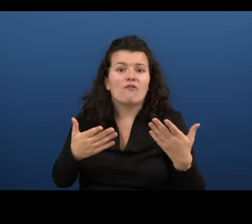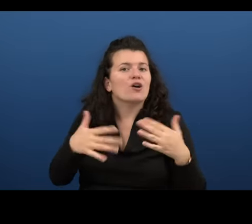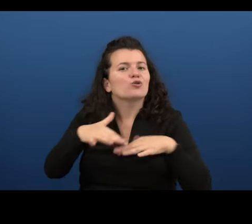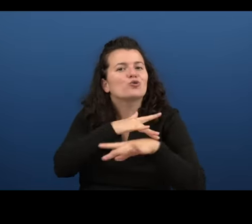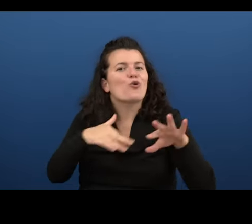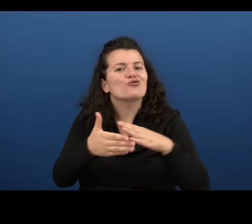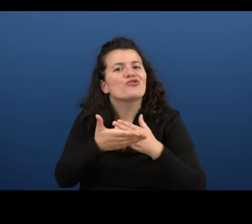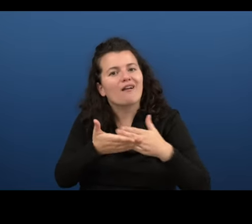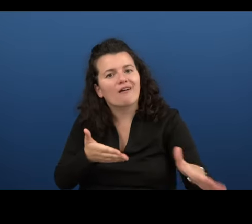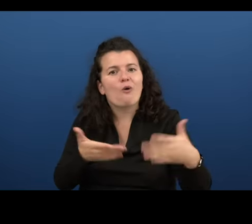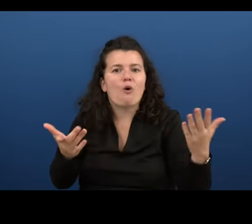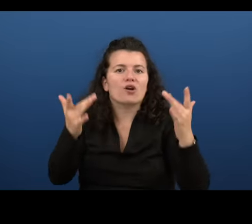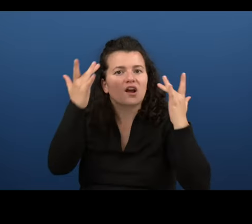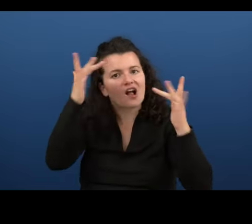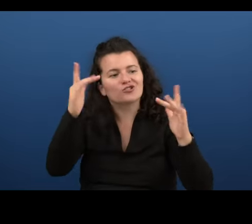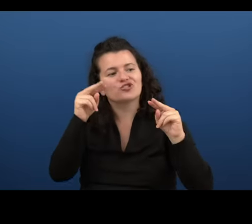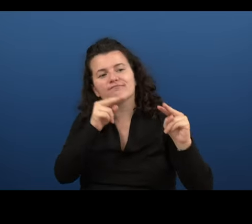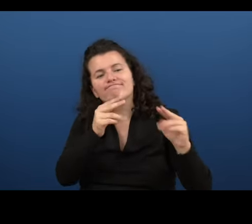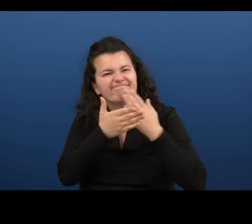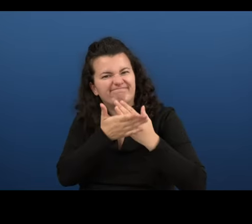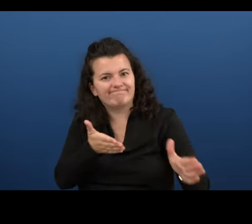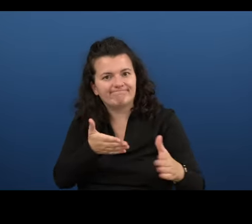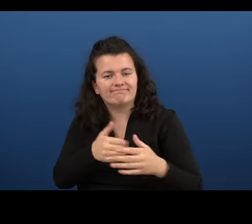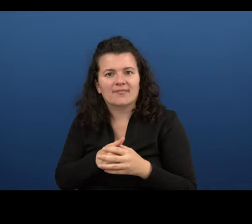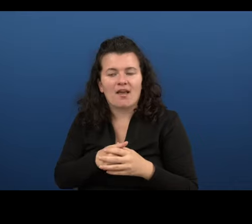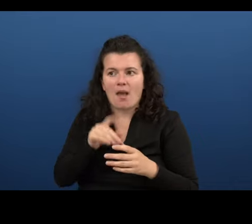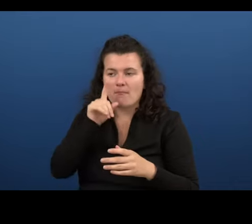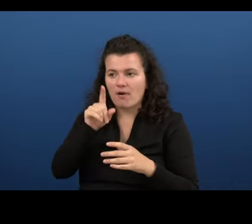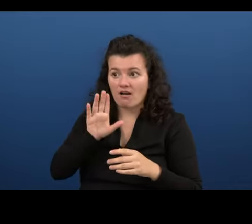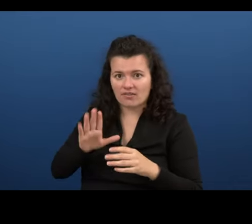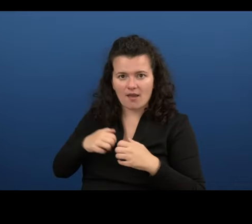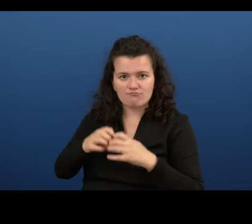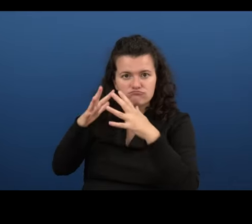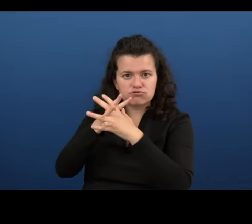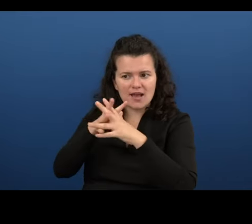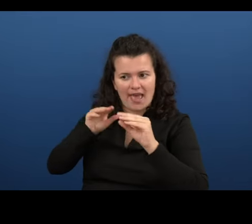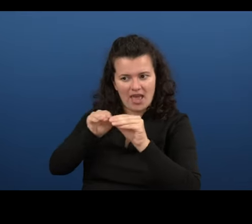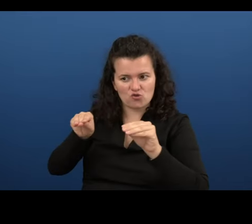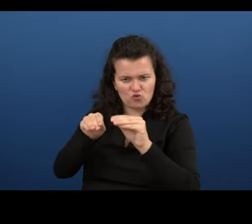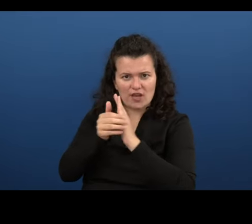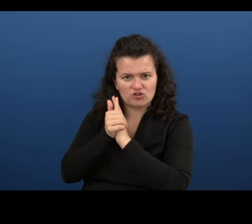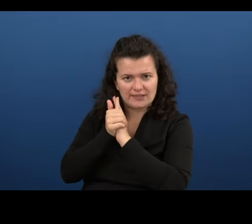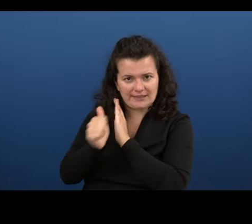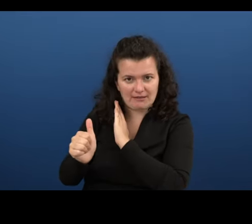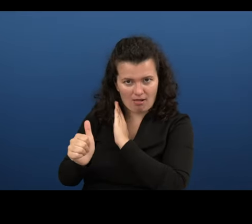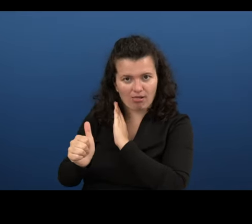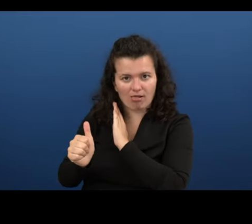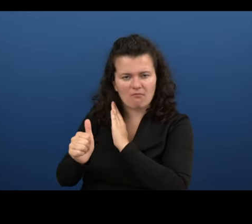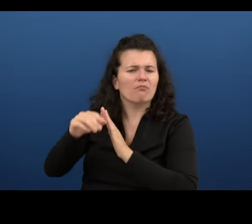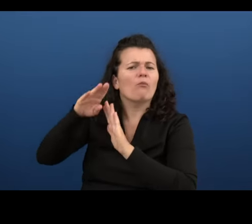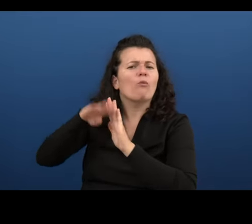14:38:09 And through the Education and Skills programs that they've been able to provide